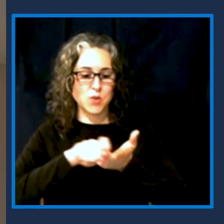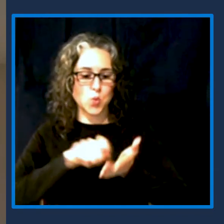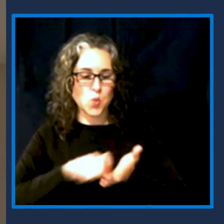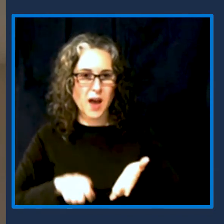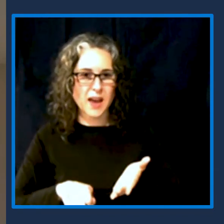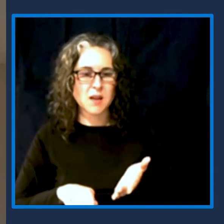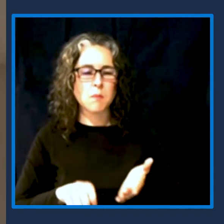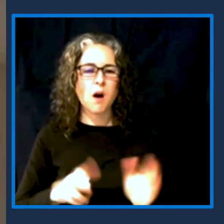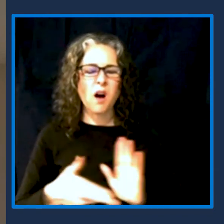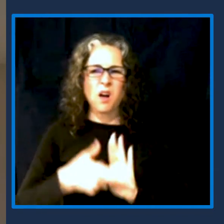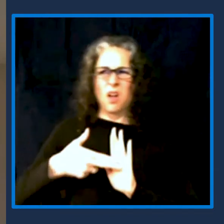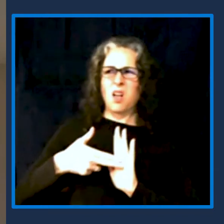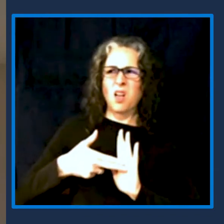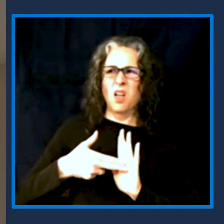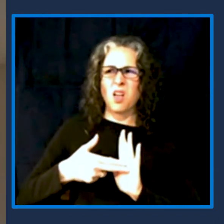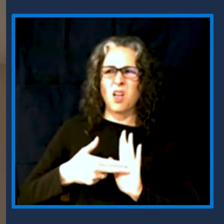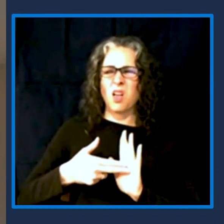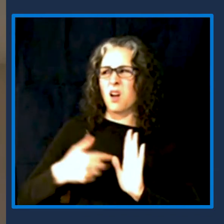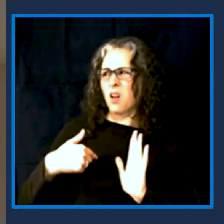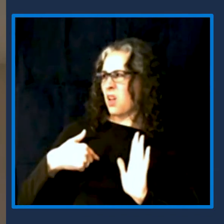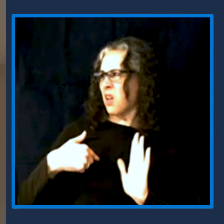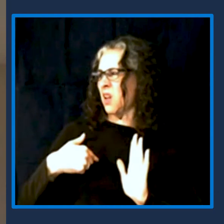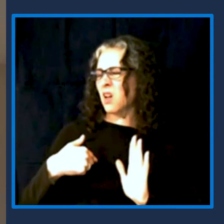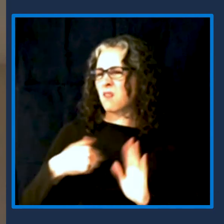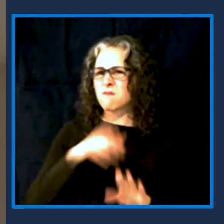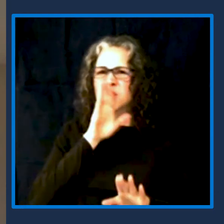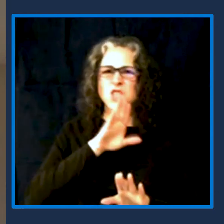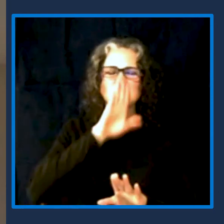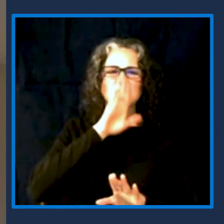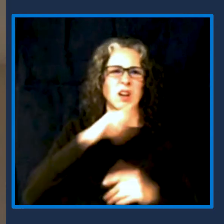and frustrates him so here we wanted to create a workaround and i utilized